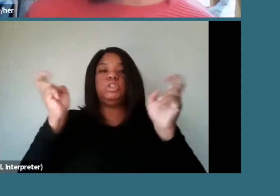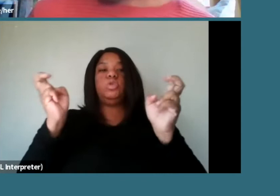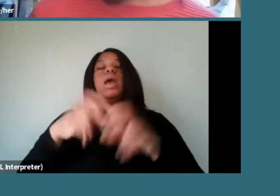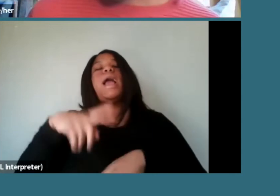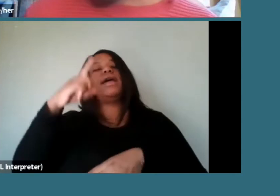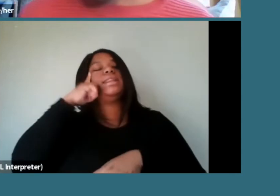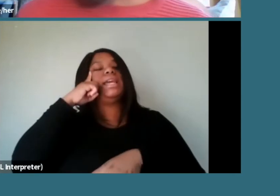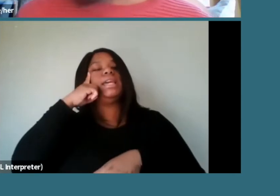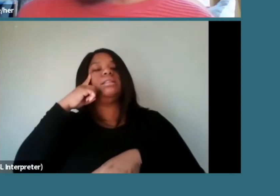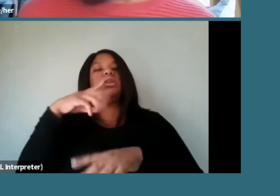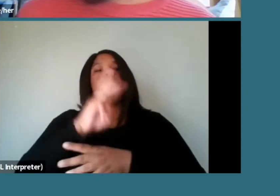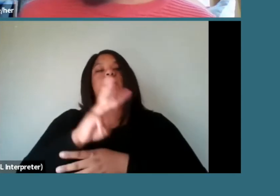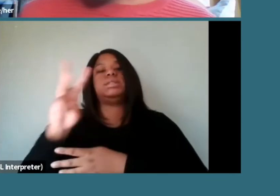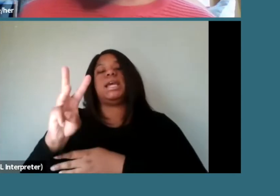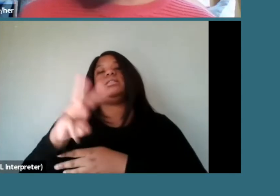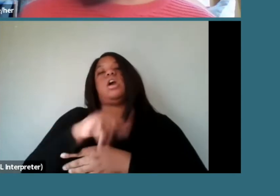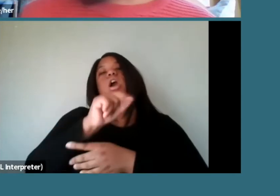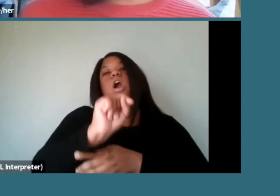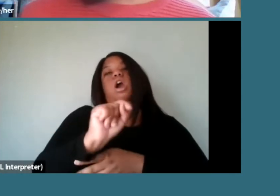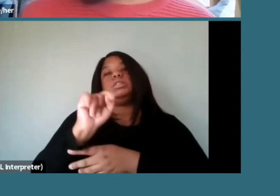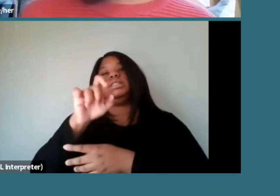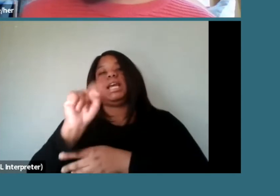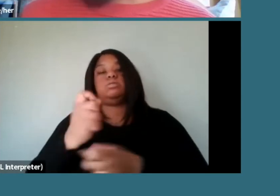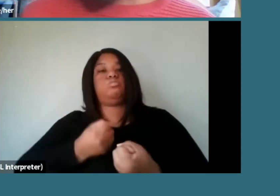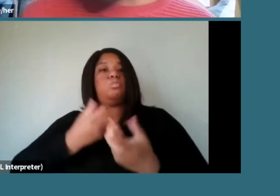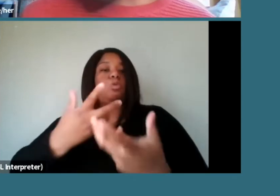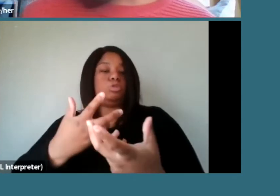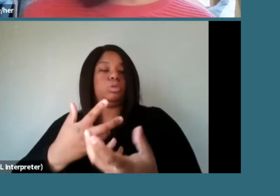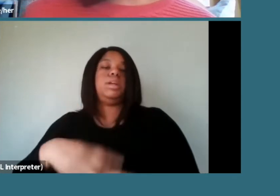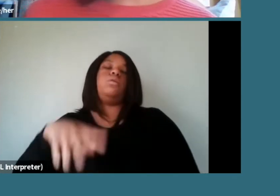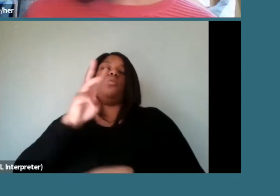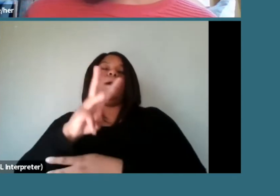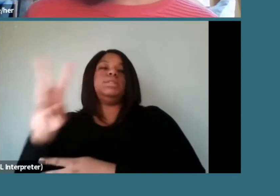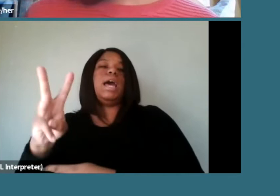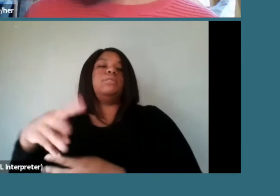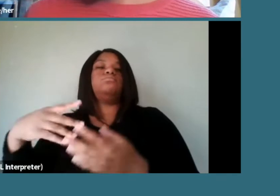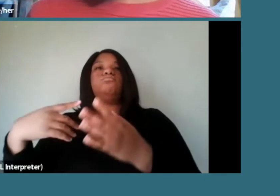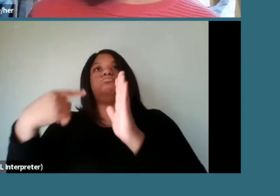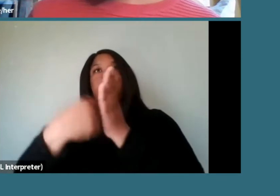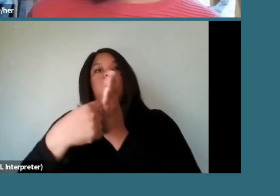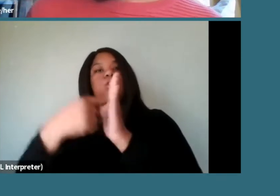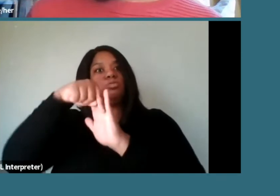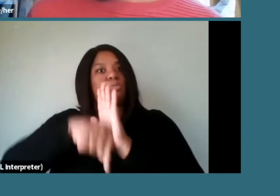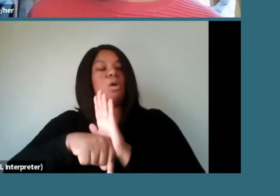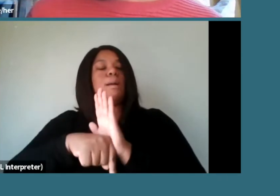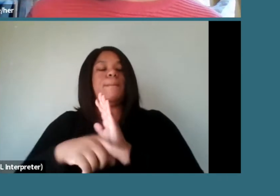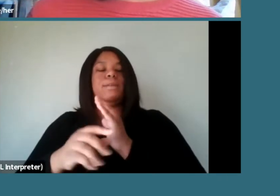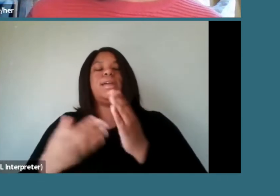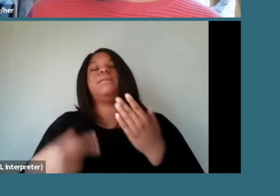the Alt Text As Poetry website, also talks more about that. But I would also check out the Sins Invalid website as well